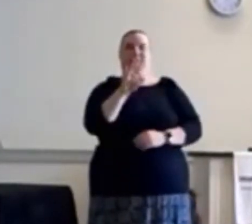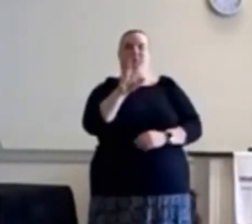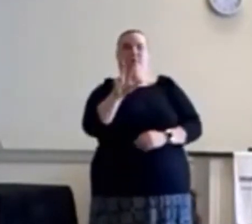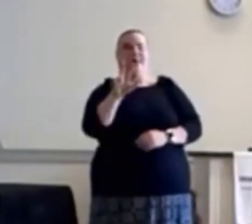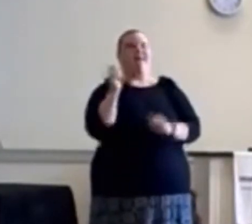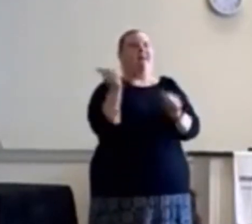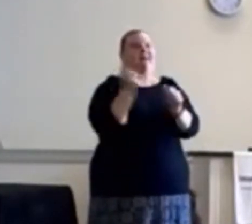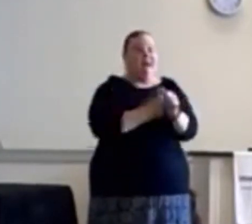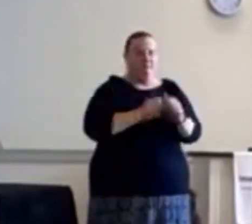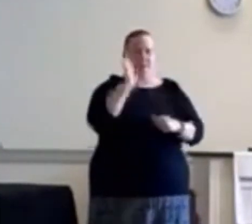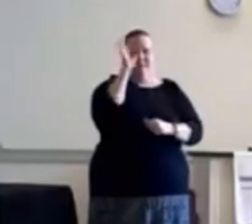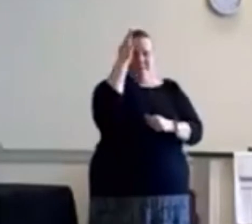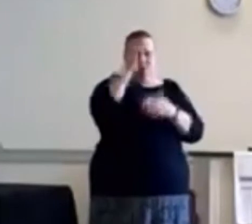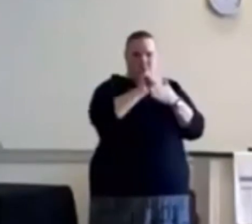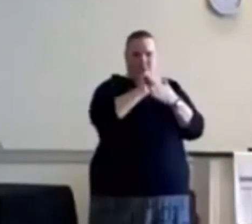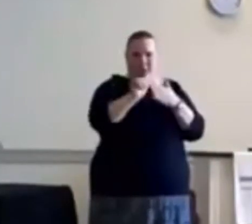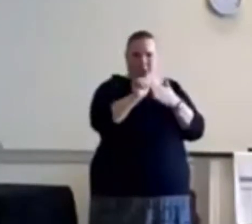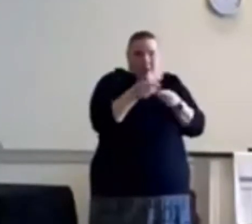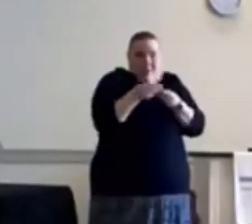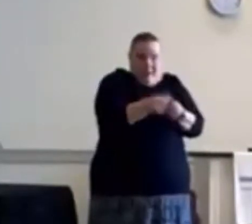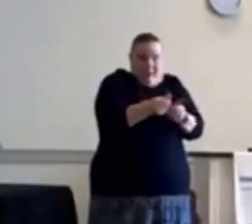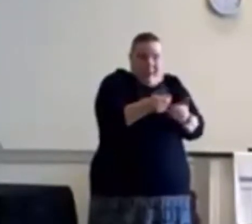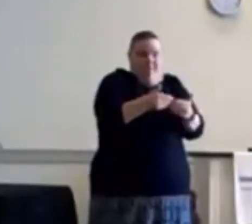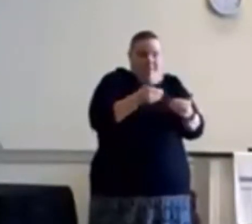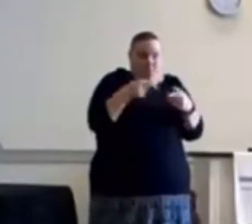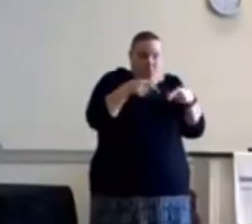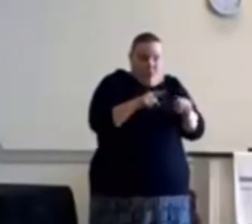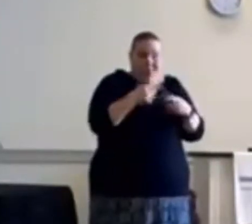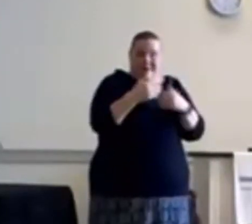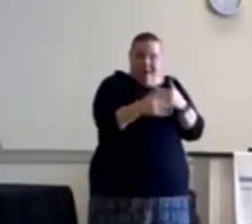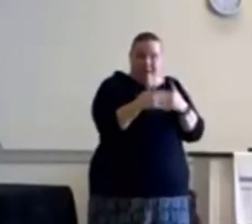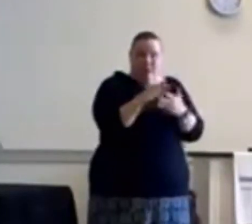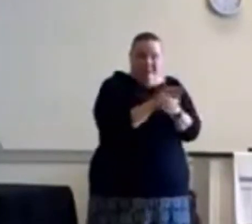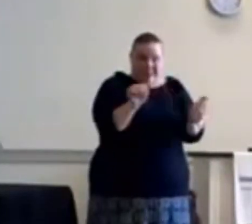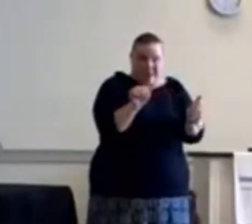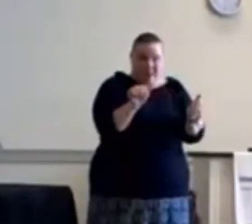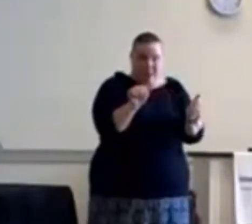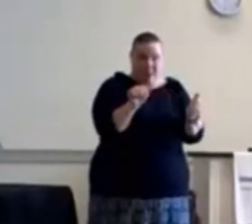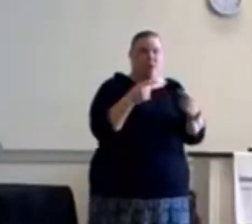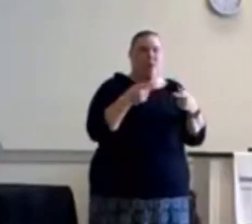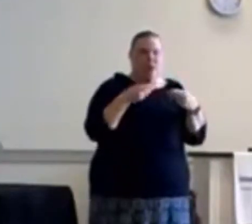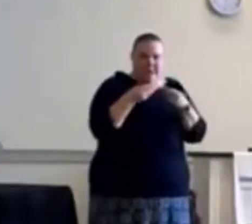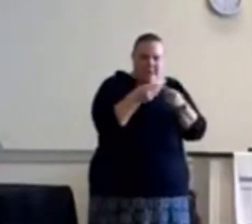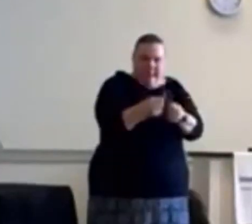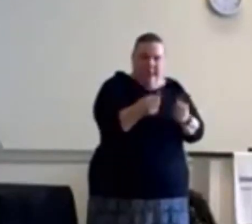dollar spent before during and after a disaster are spent in compliance with